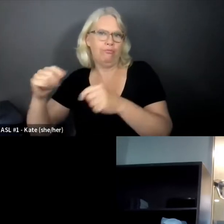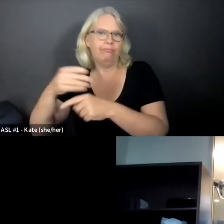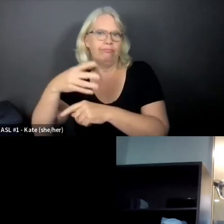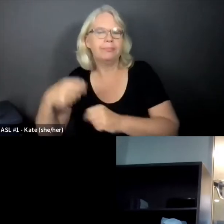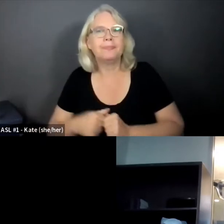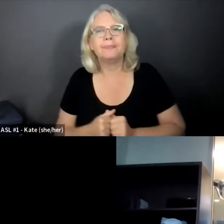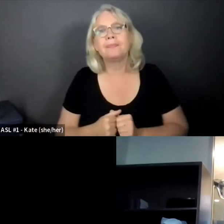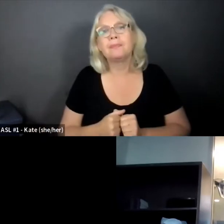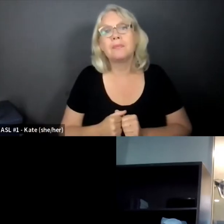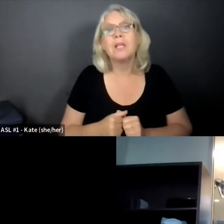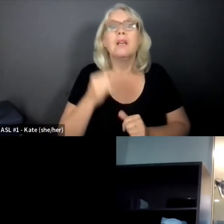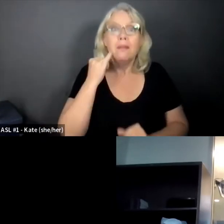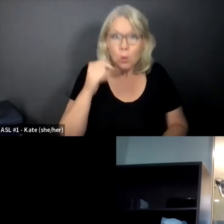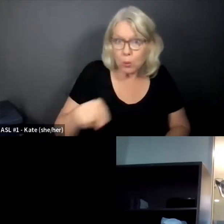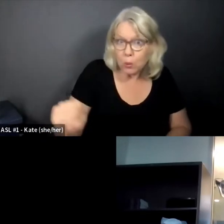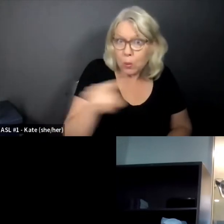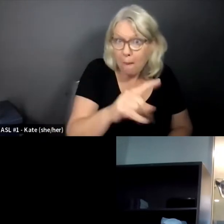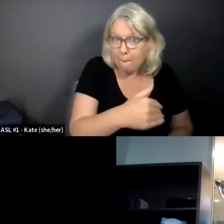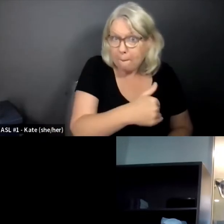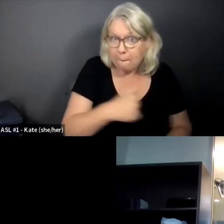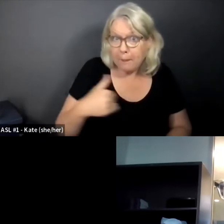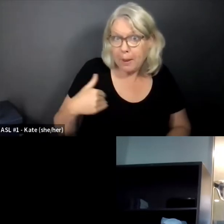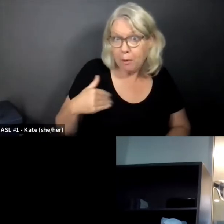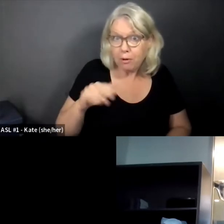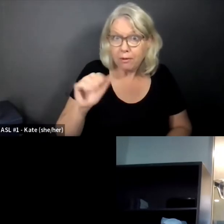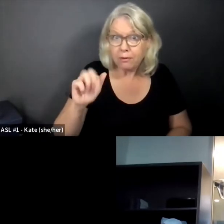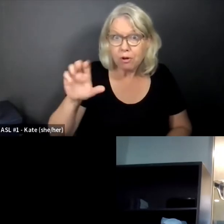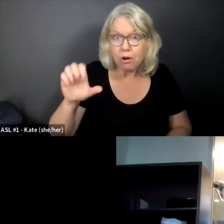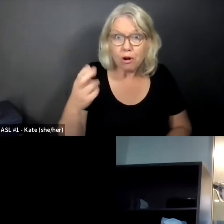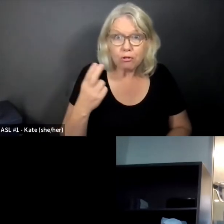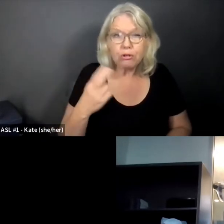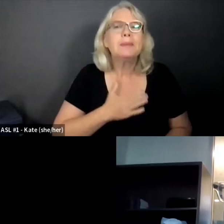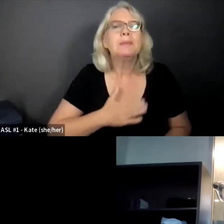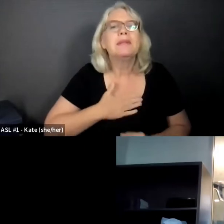NAME SO THAT WE CAN RECORD YOU AS PRESENT AT THE MEETING.